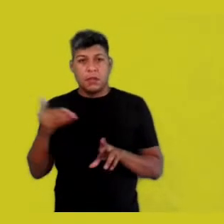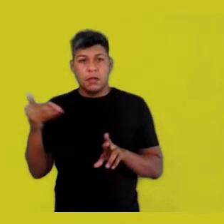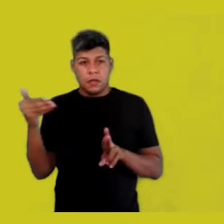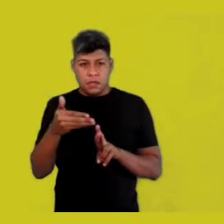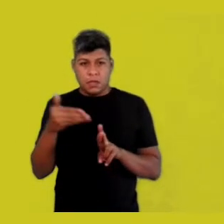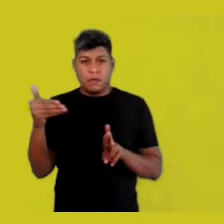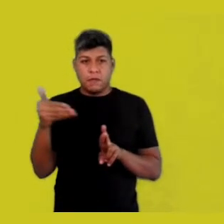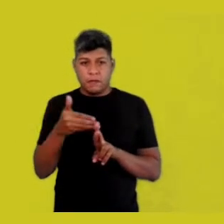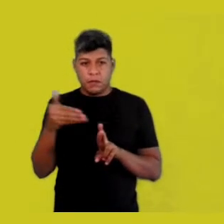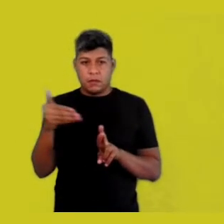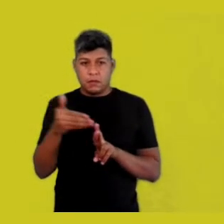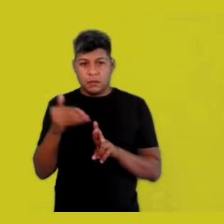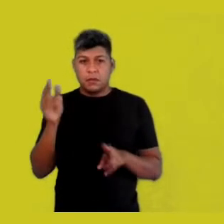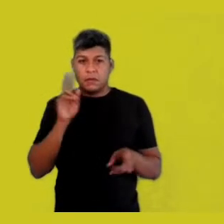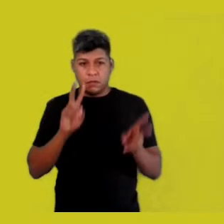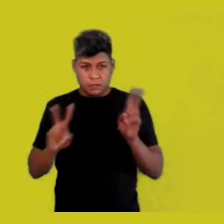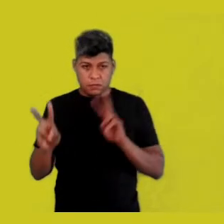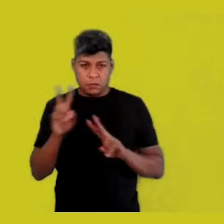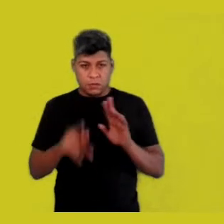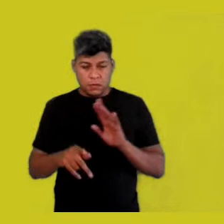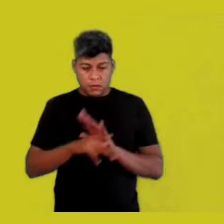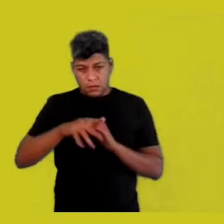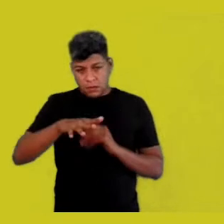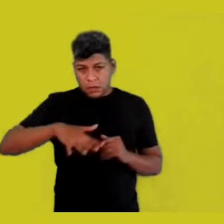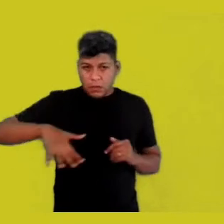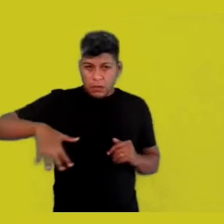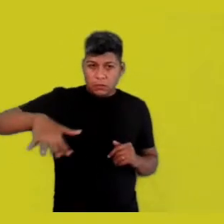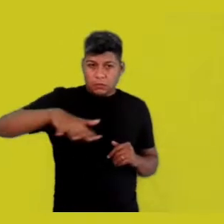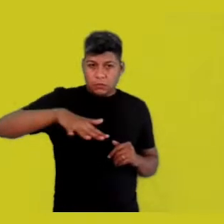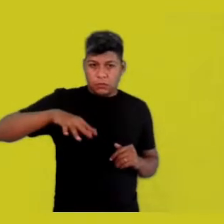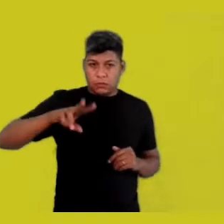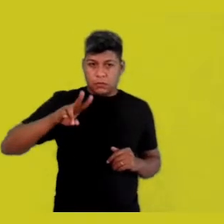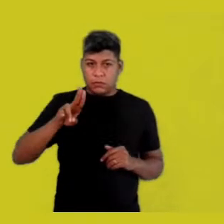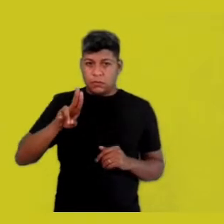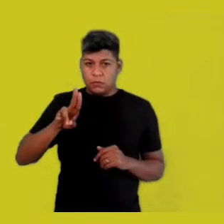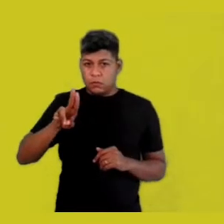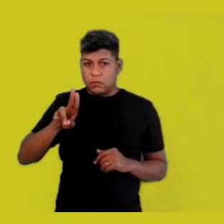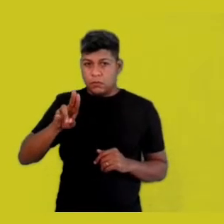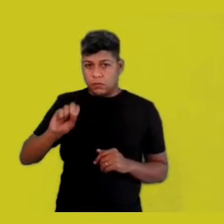having in sight the urban territory? Is this right? The question.